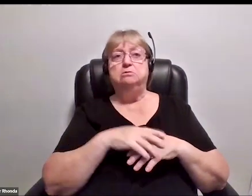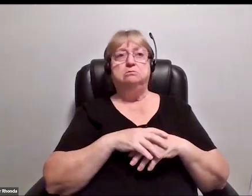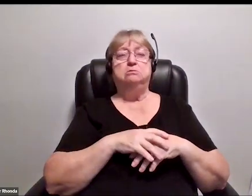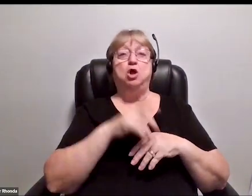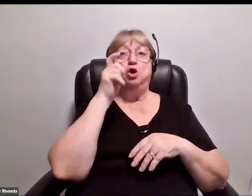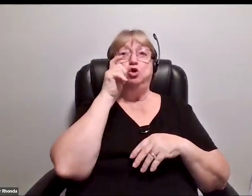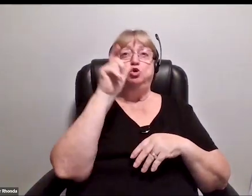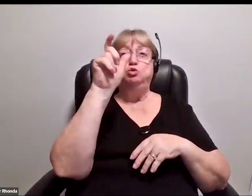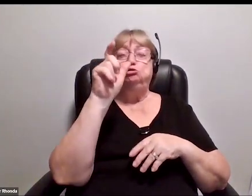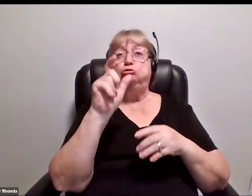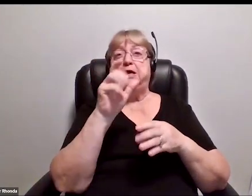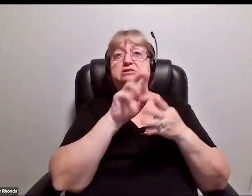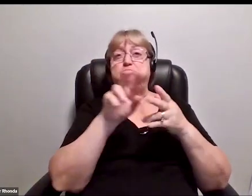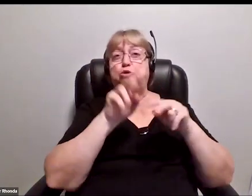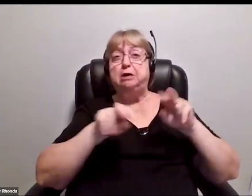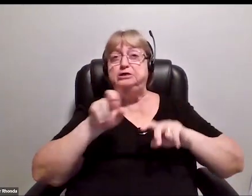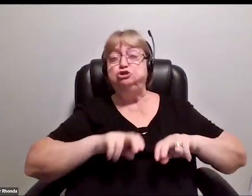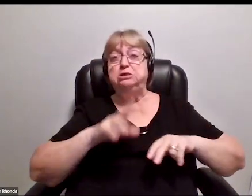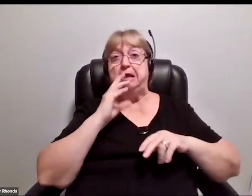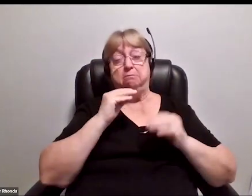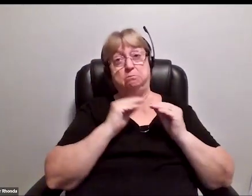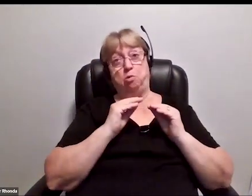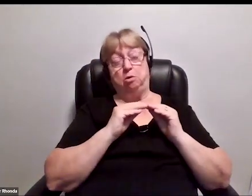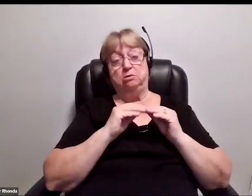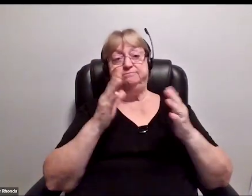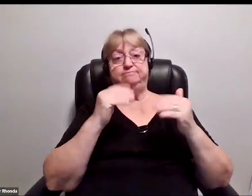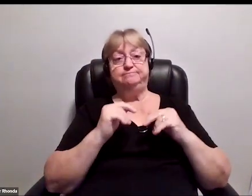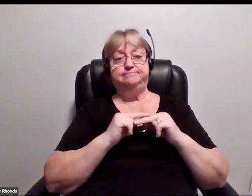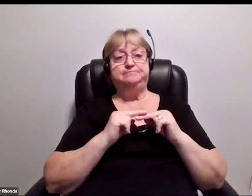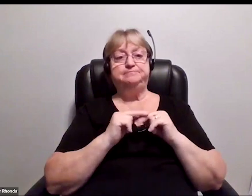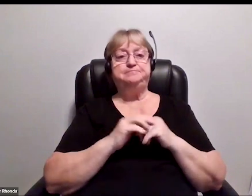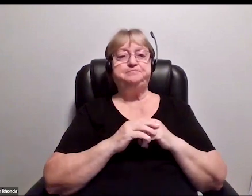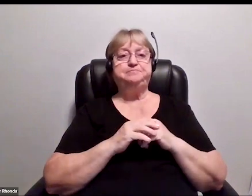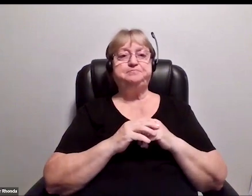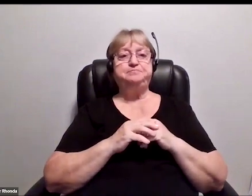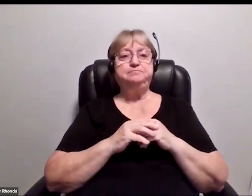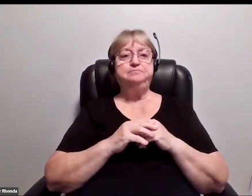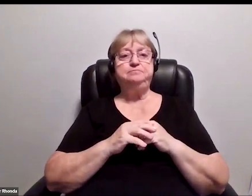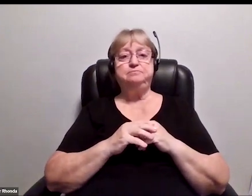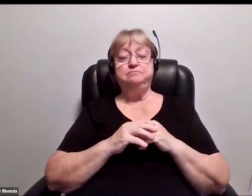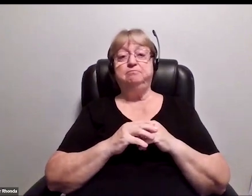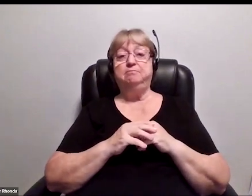Next slide. You will have the option